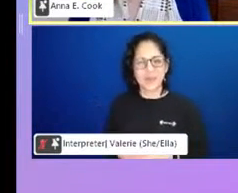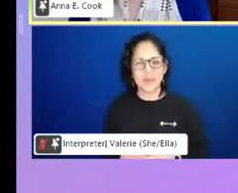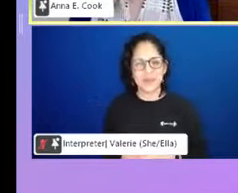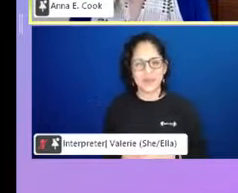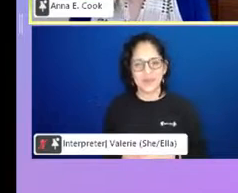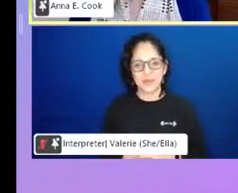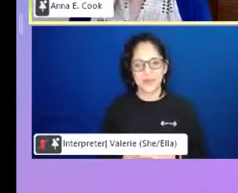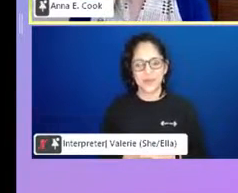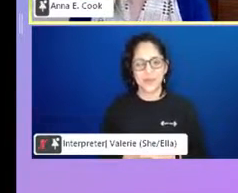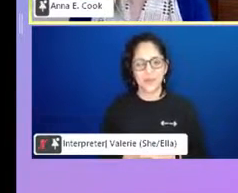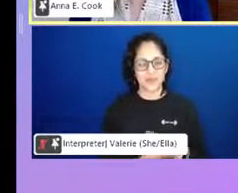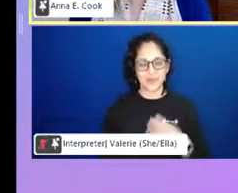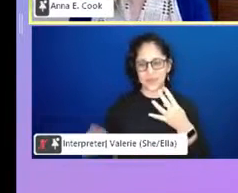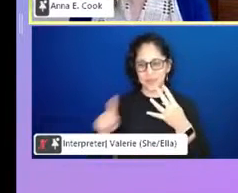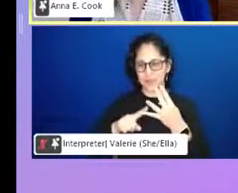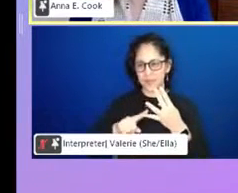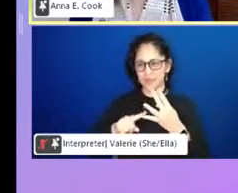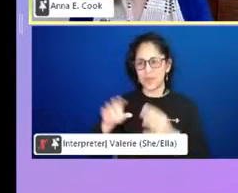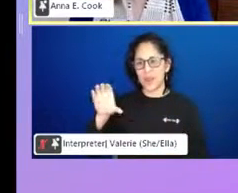lastly we have the cognition case studies